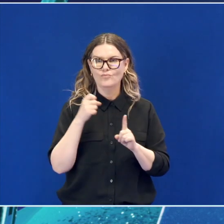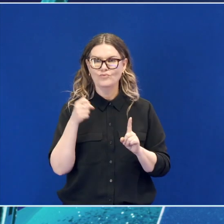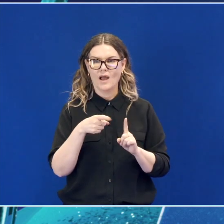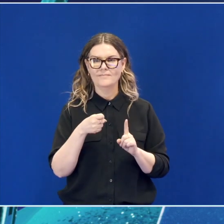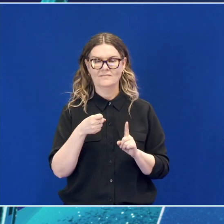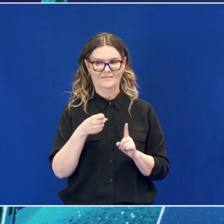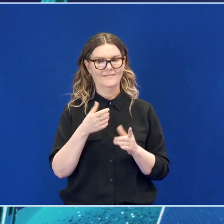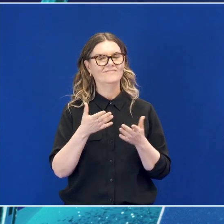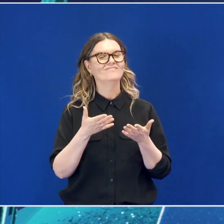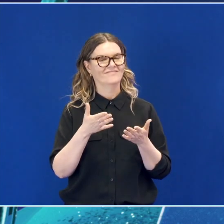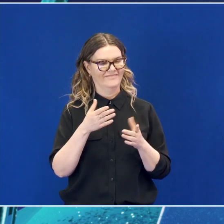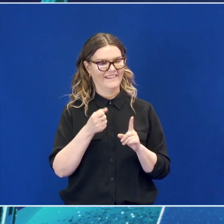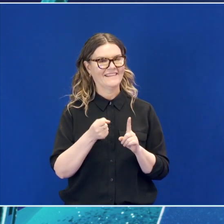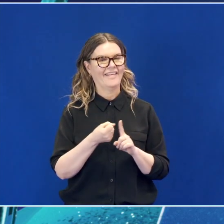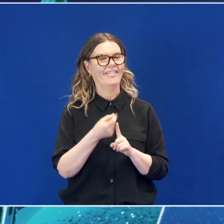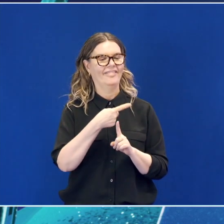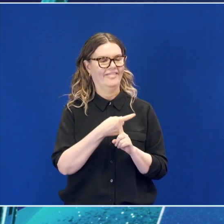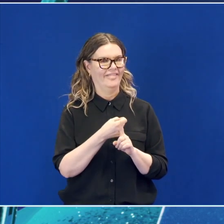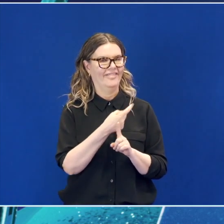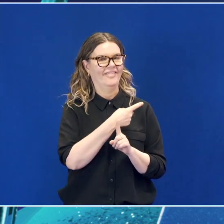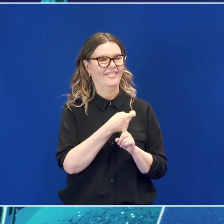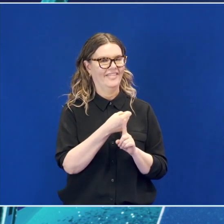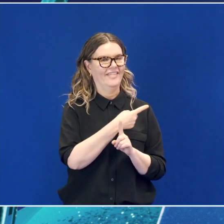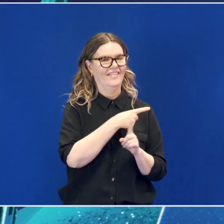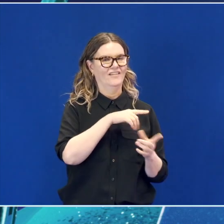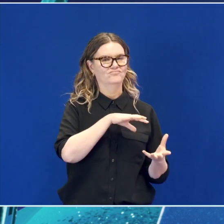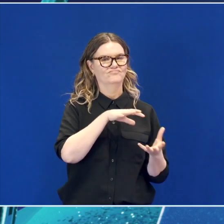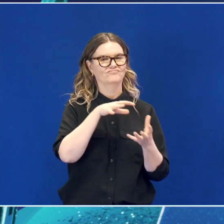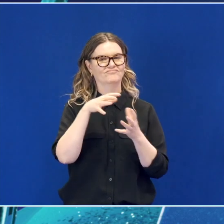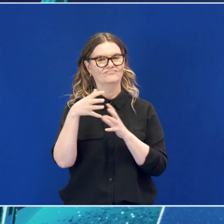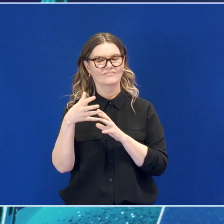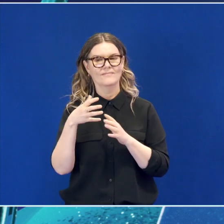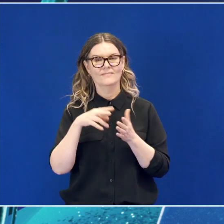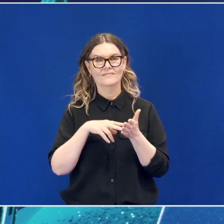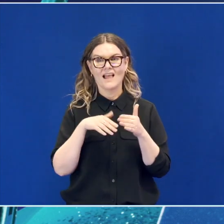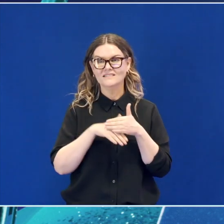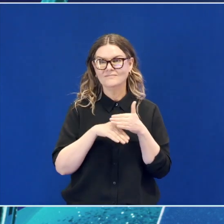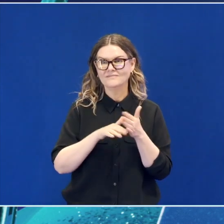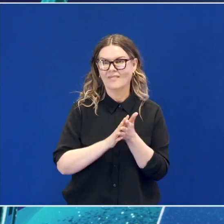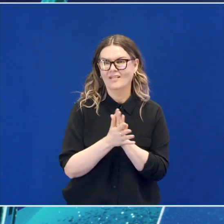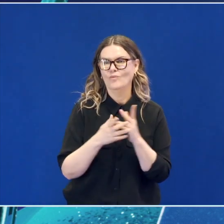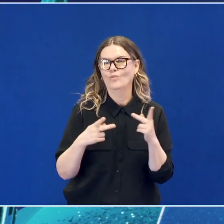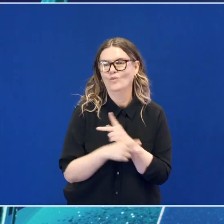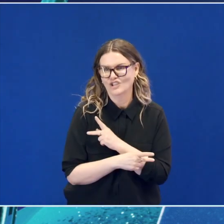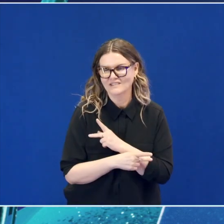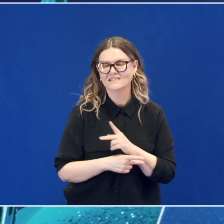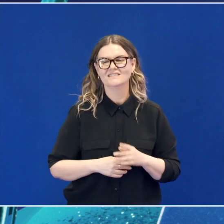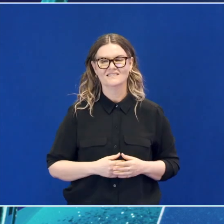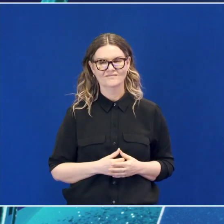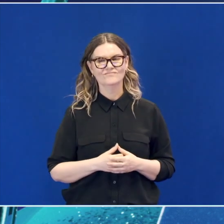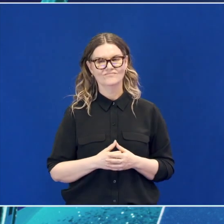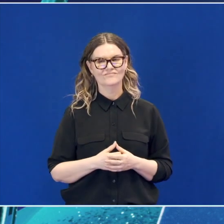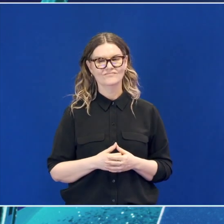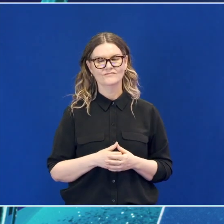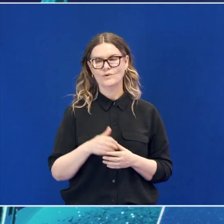so problems across the board. So we've got about 10 minutes left, so I'm going to kind of try and bring us towards the end here.